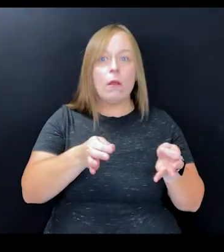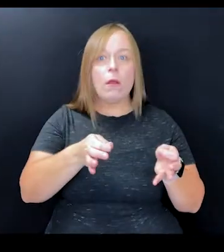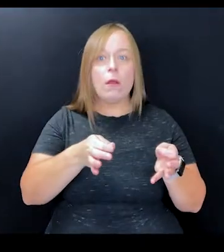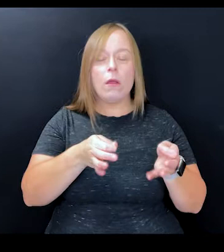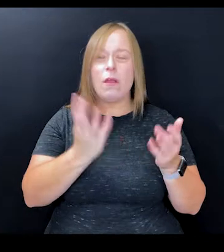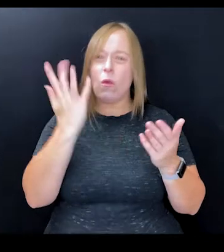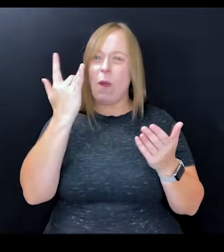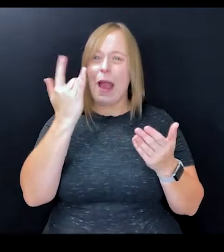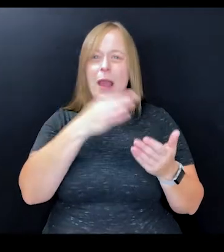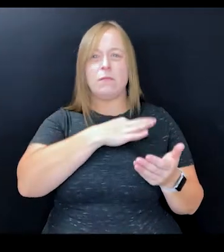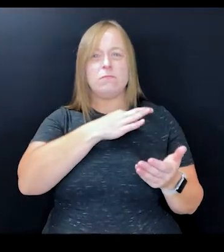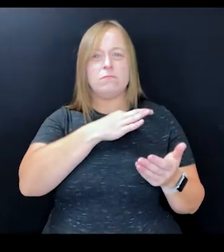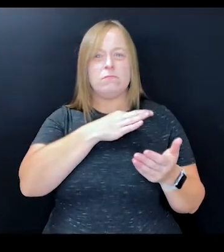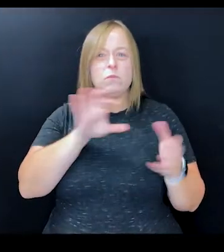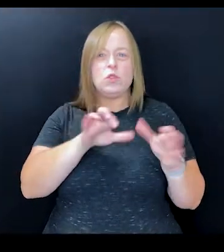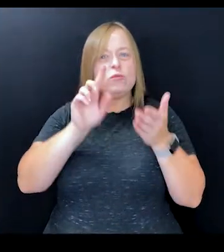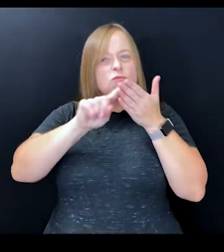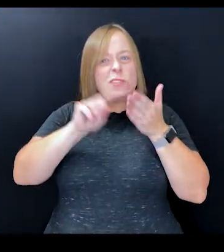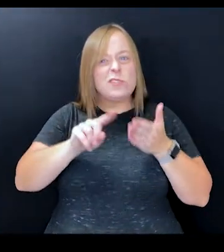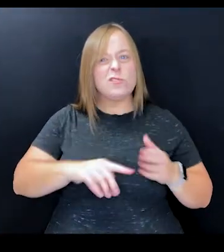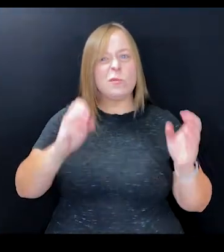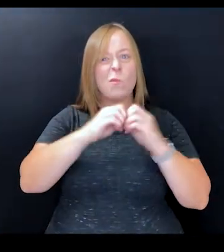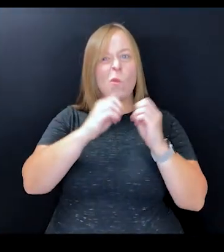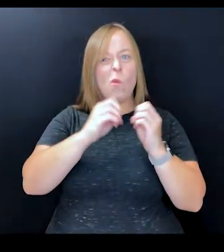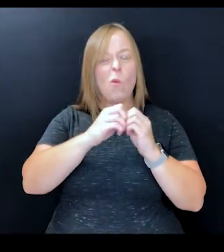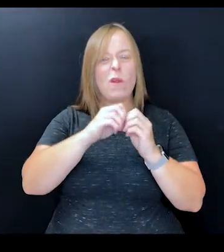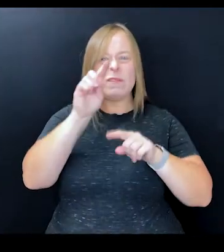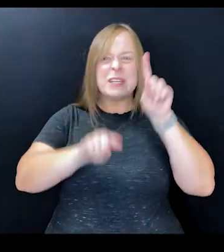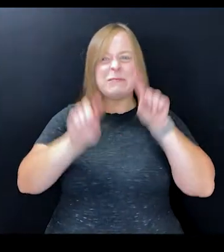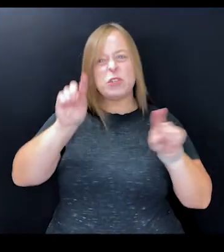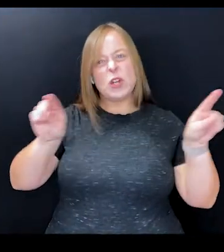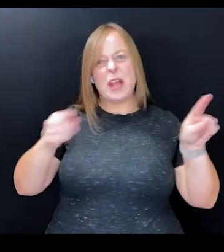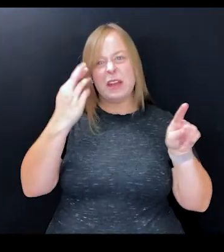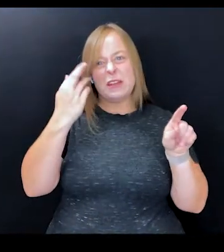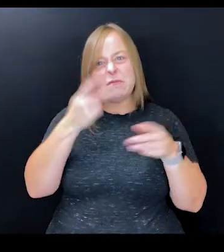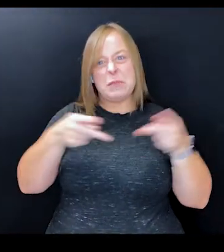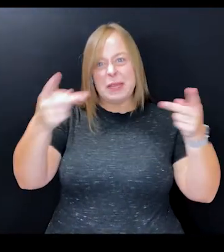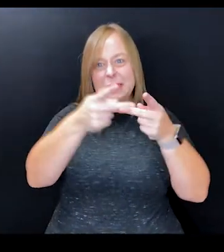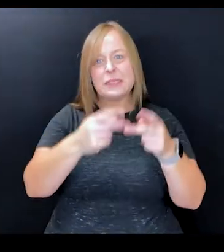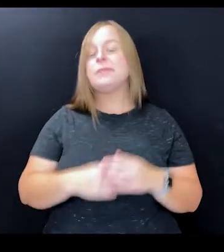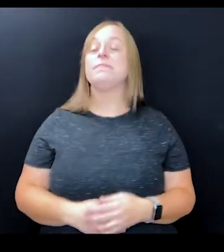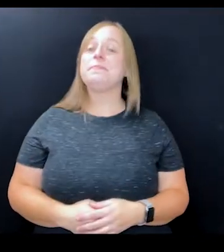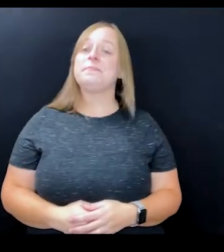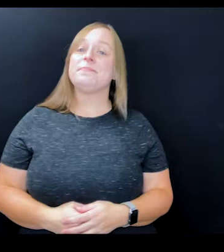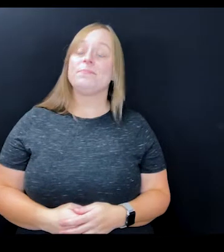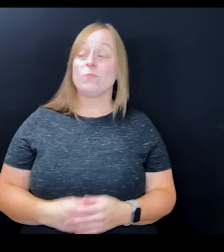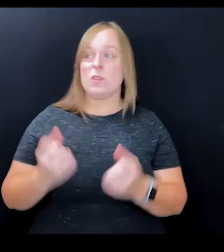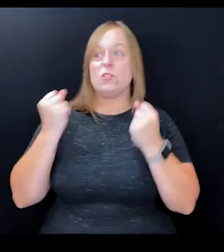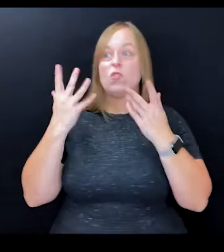ideas about a candidate before doing further research from a variety of sources. [Katrin] We have so many different